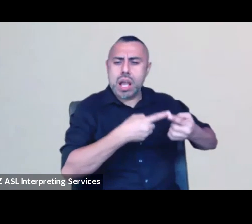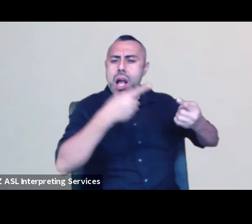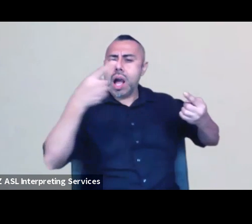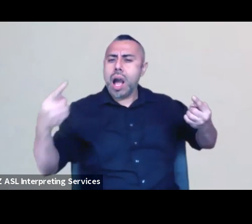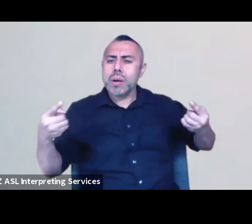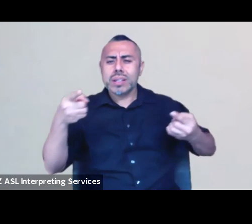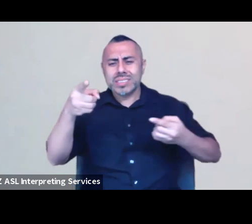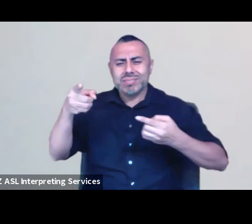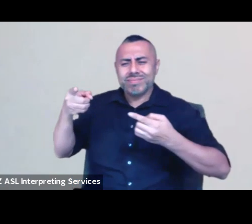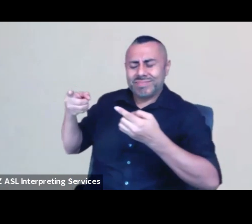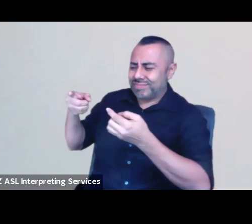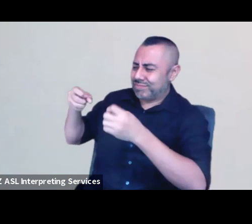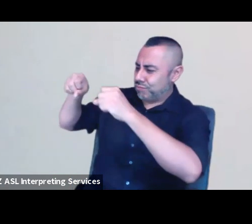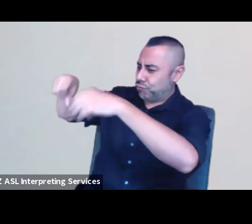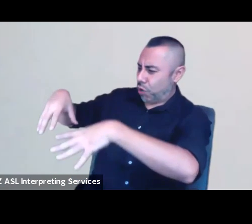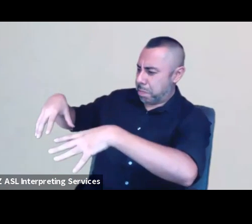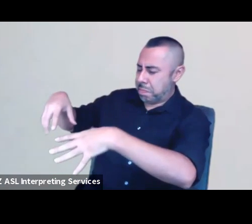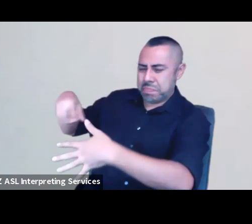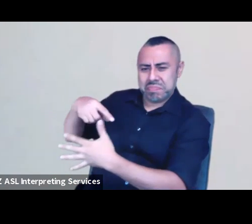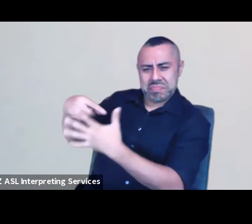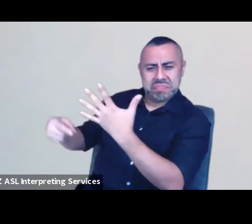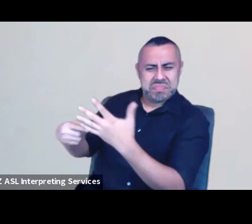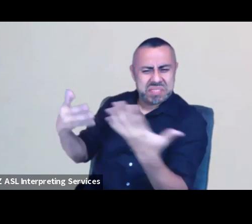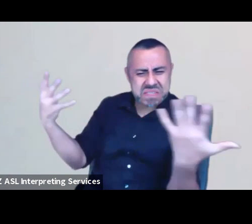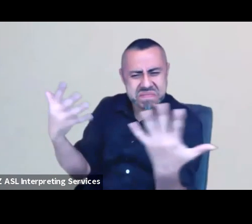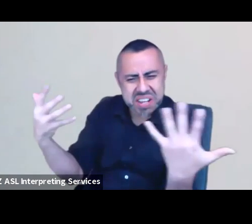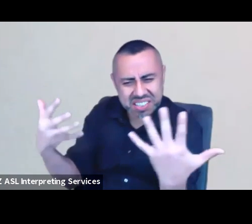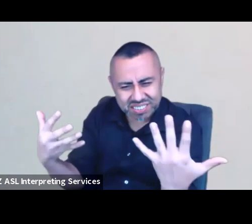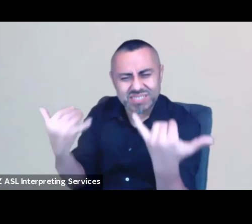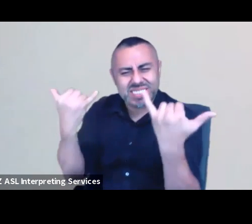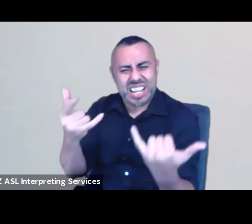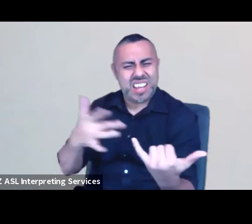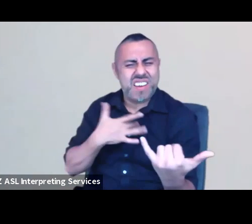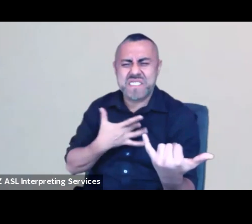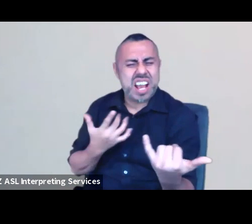And later on, I think we can even expand out after the call,